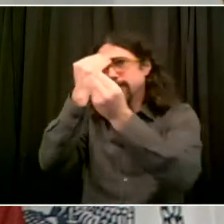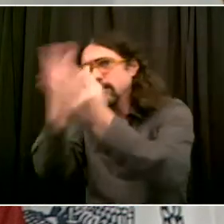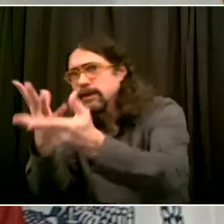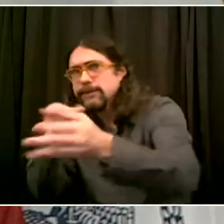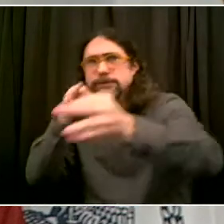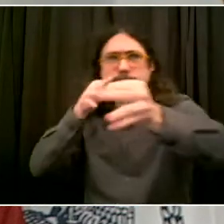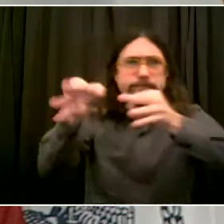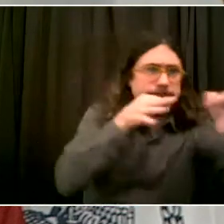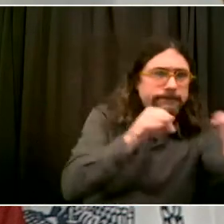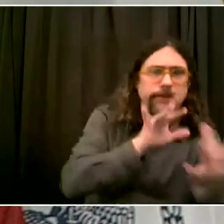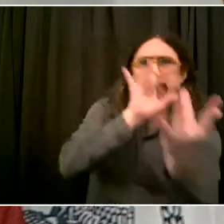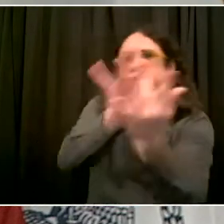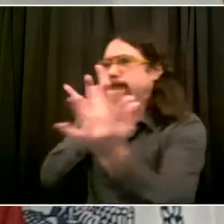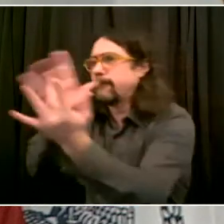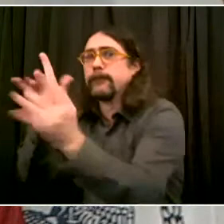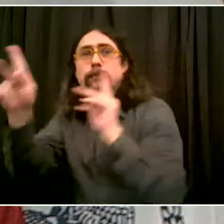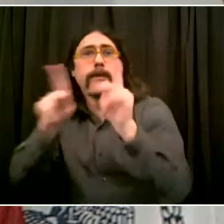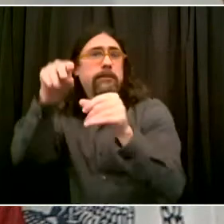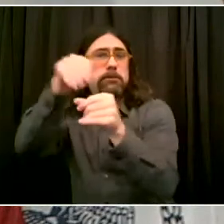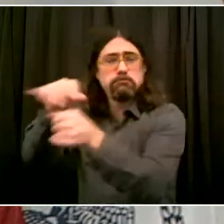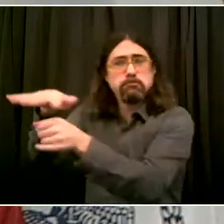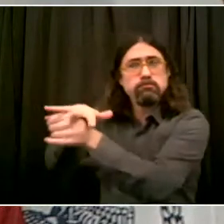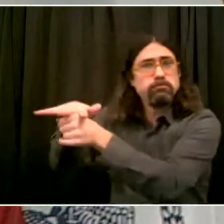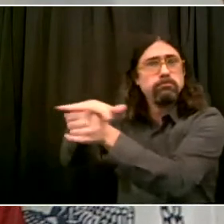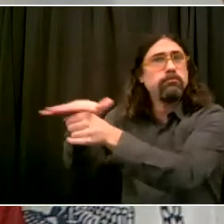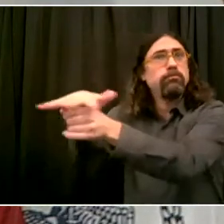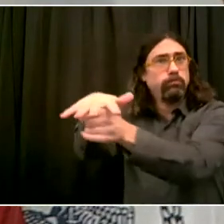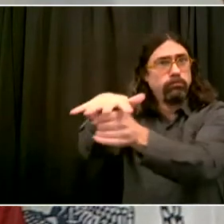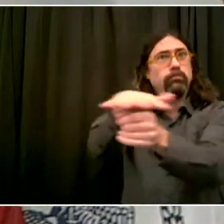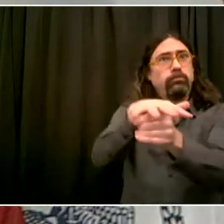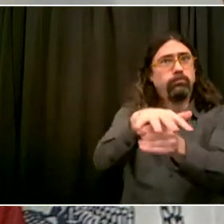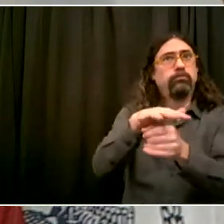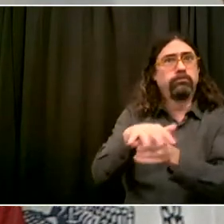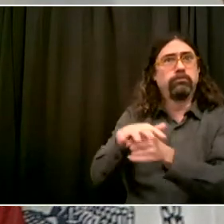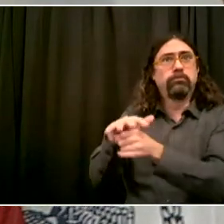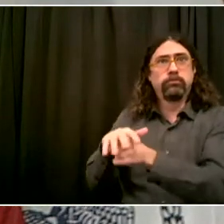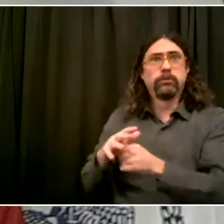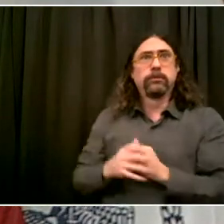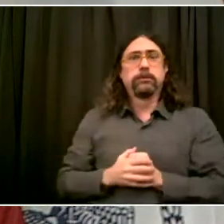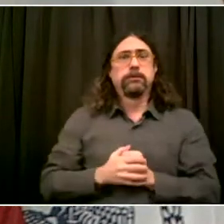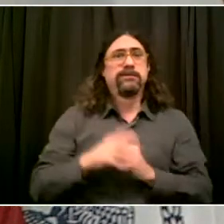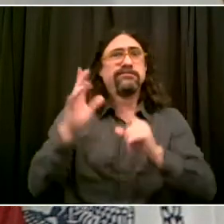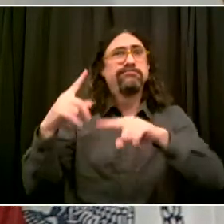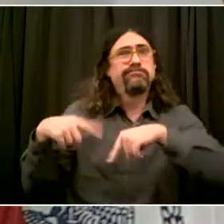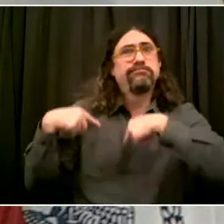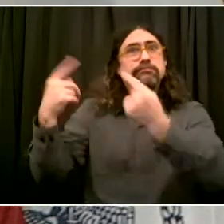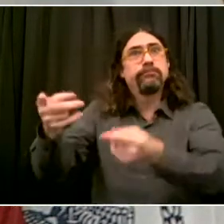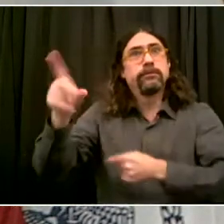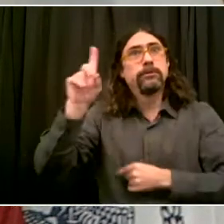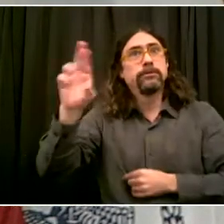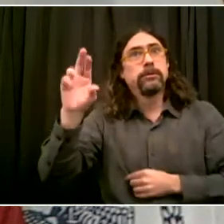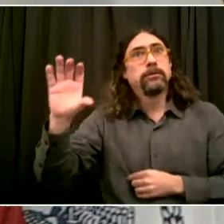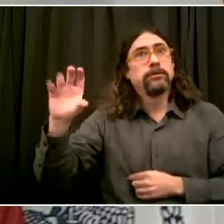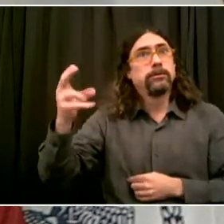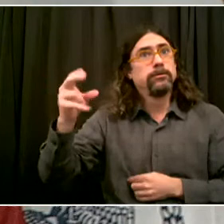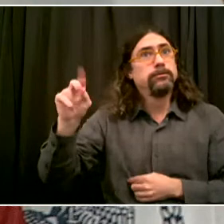PEOPLE OF THE SMART HEALTHCARE ROLES, TESTING, DOING ALL THIS